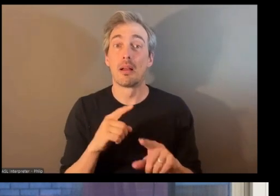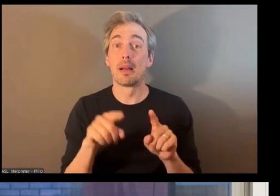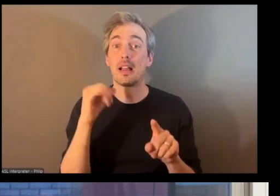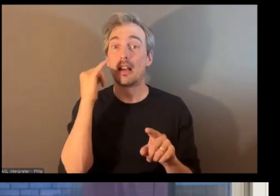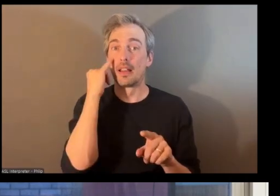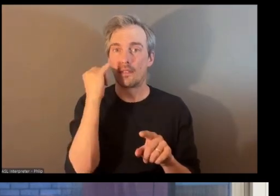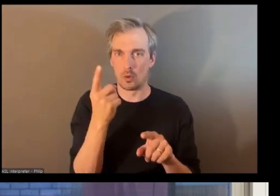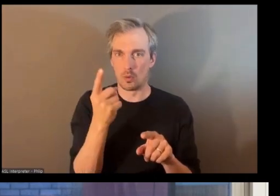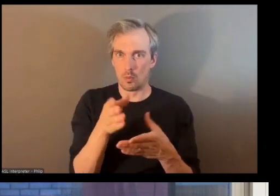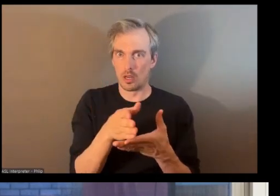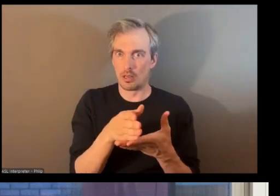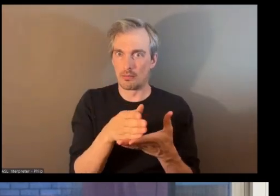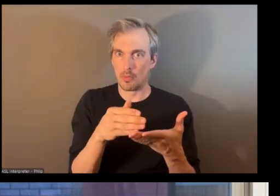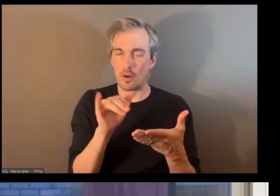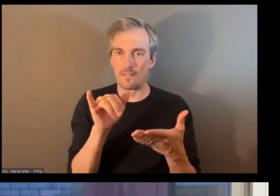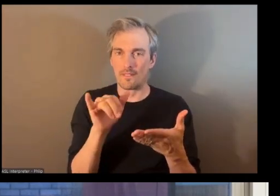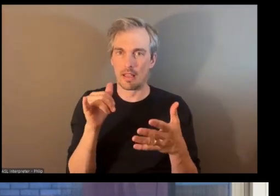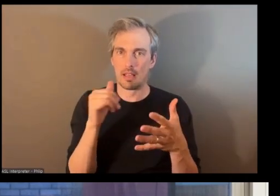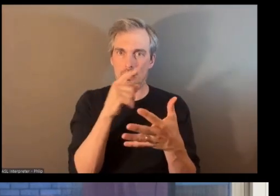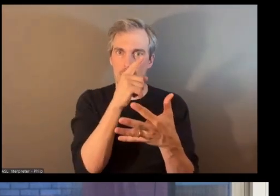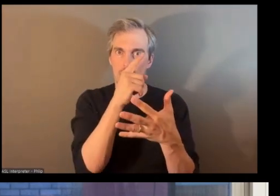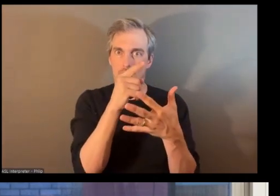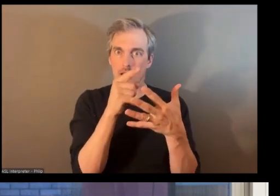So... One, you can have a background or a story of